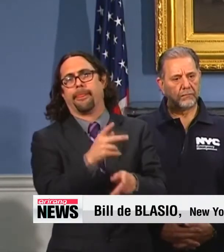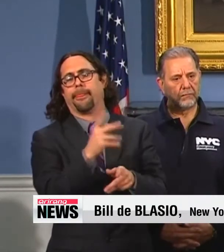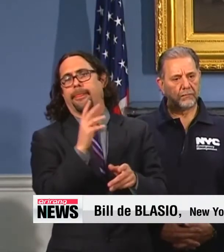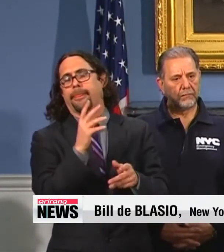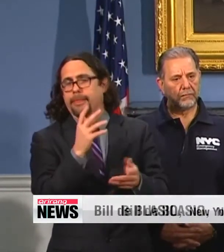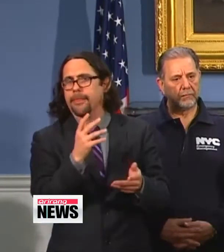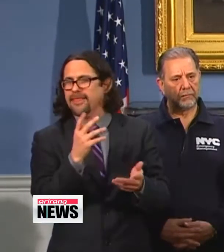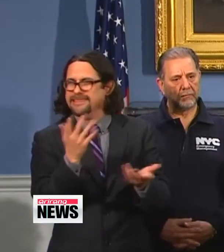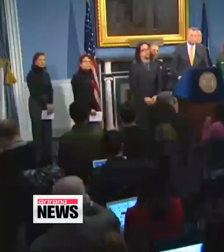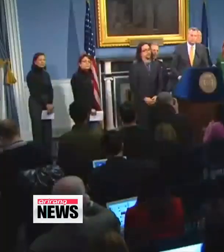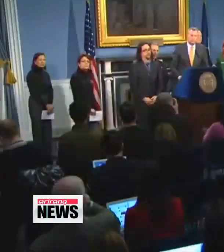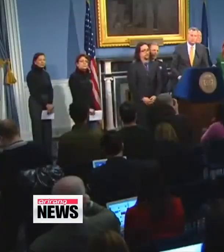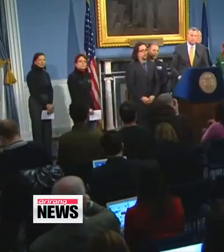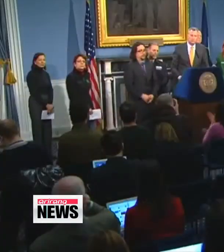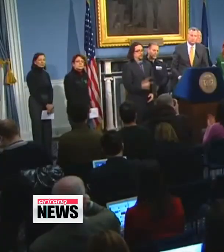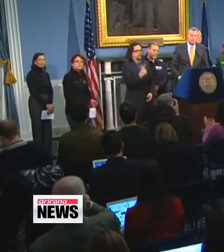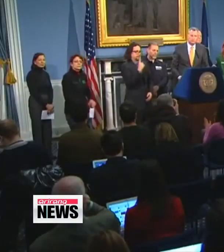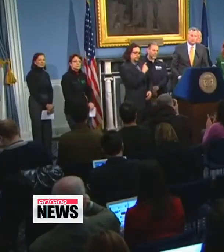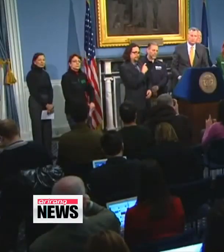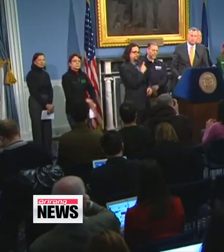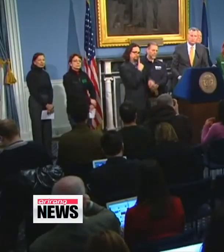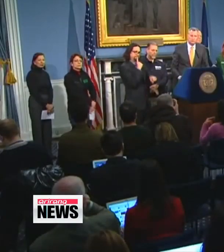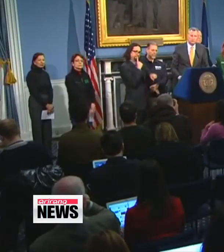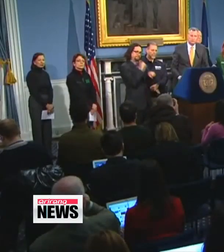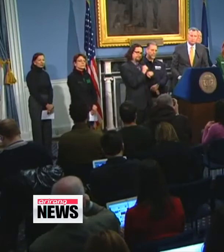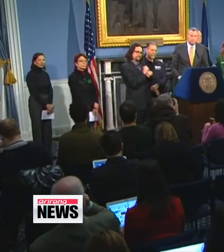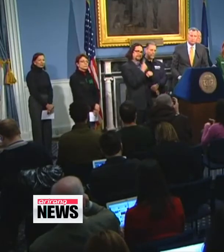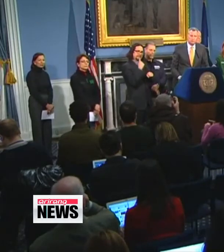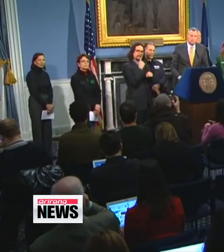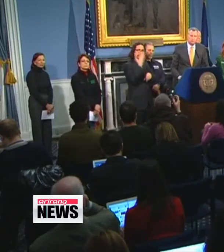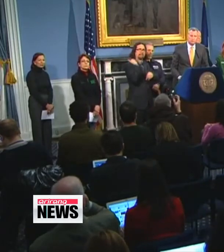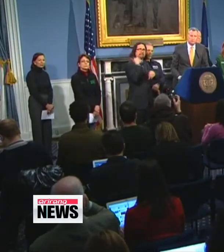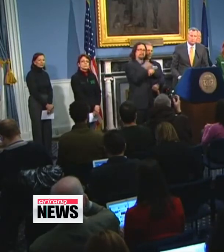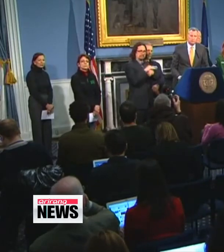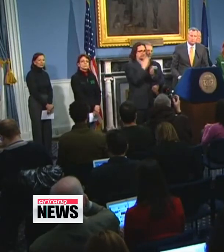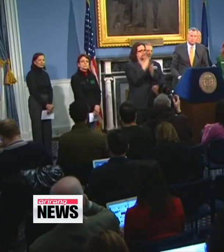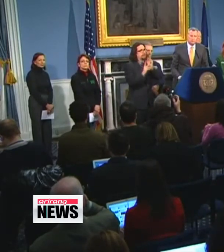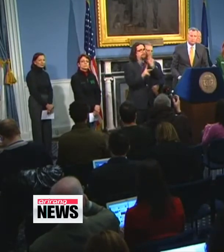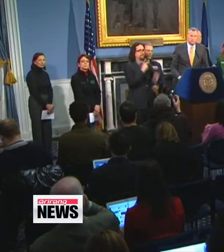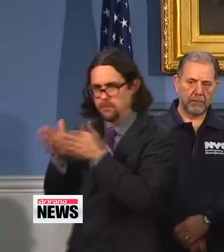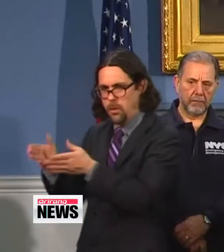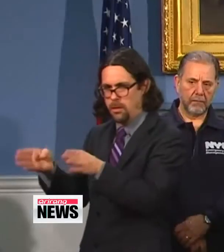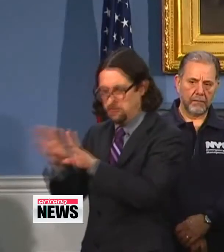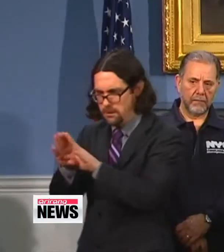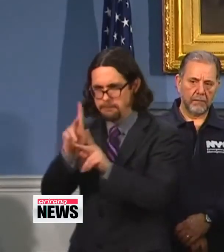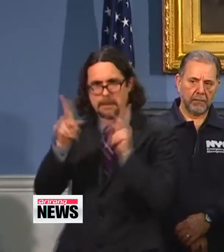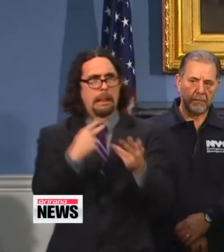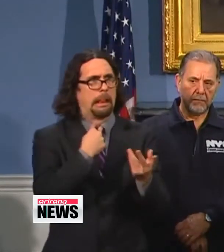and caution." Officials had earlier ordered all non-emergency vehicles off the streets, while the subway